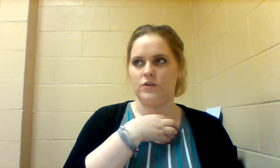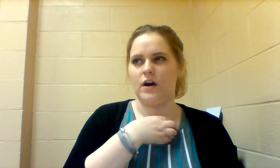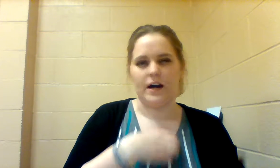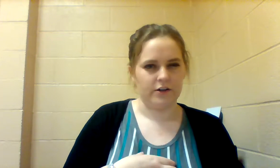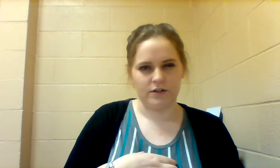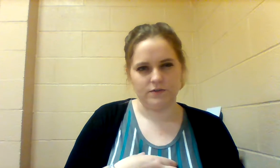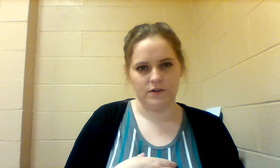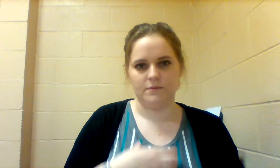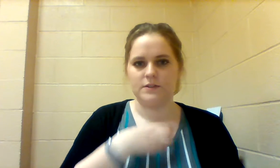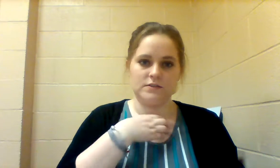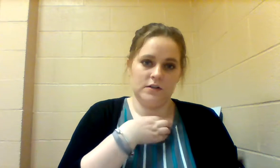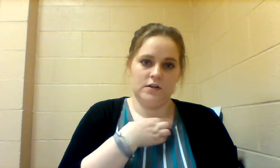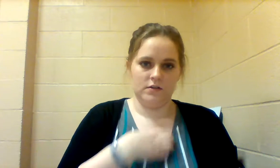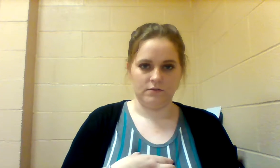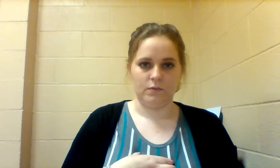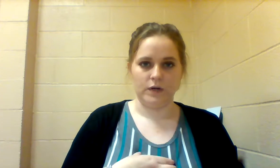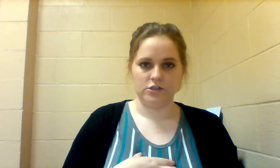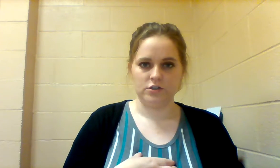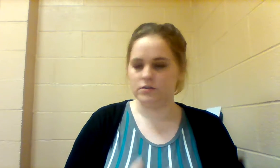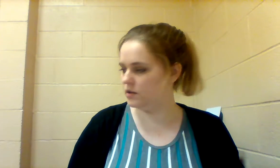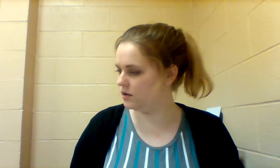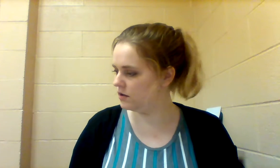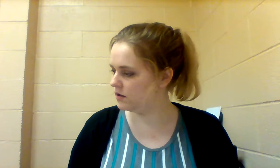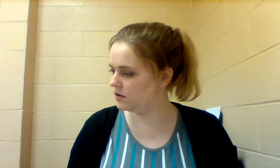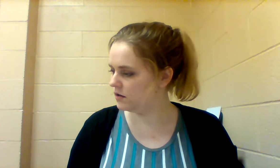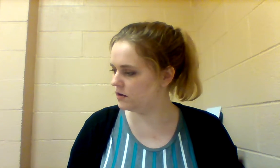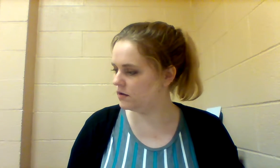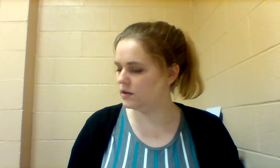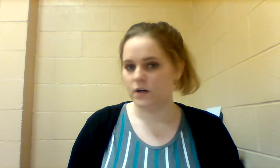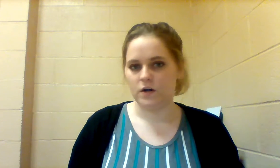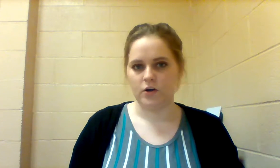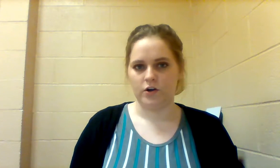hungry for it almost WISH